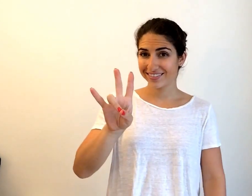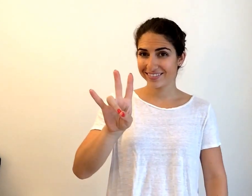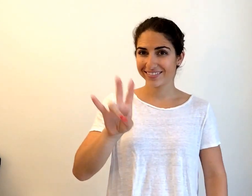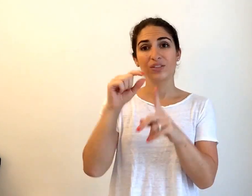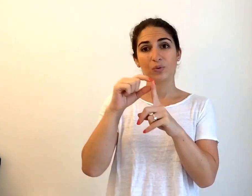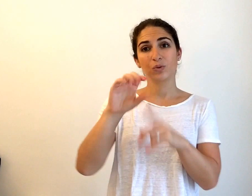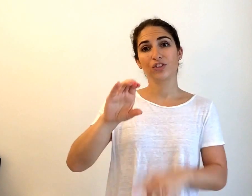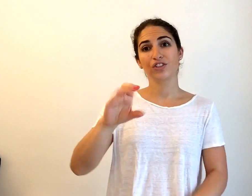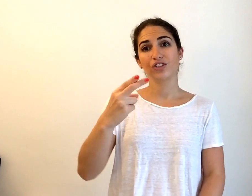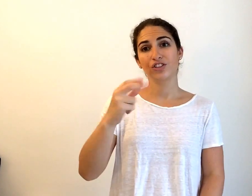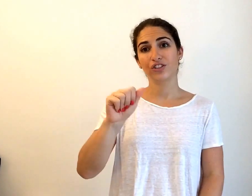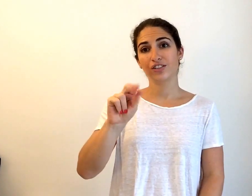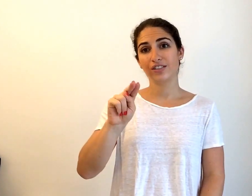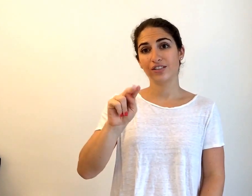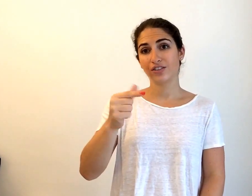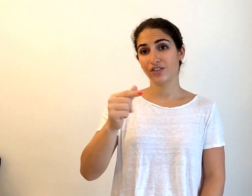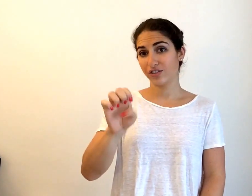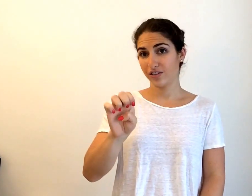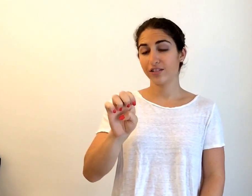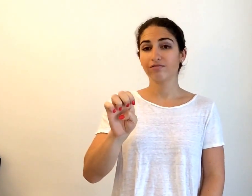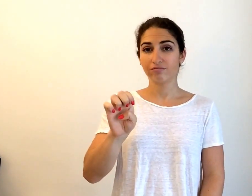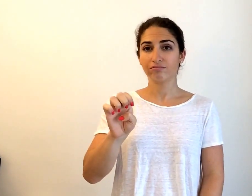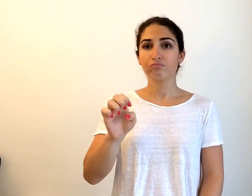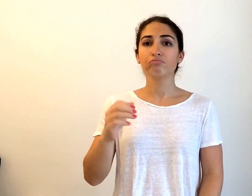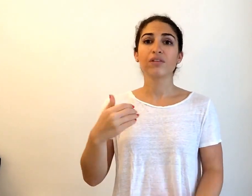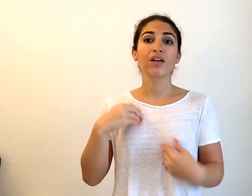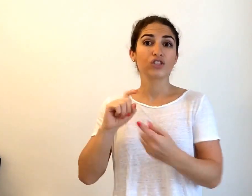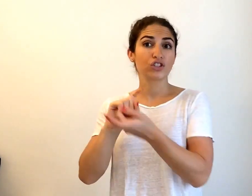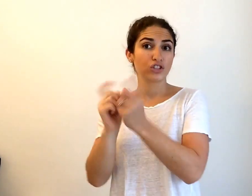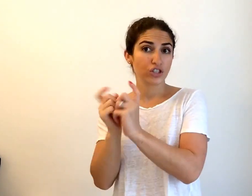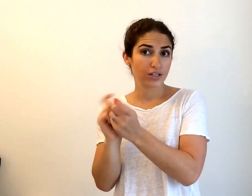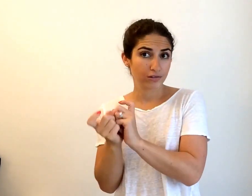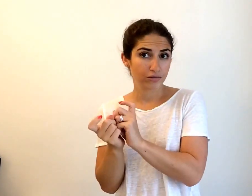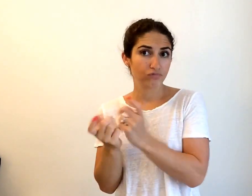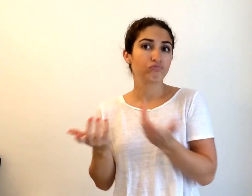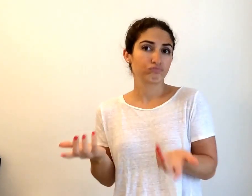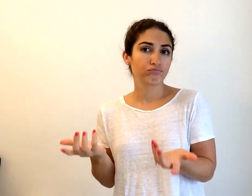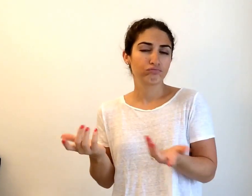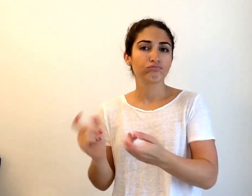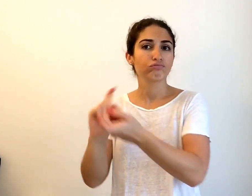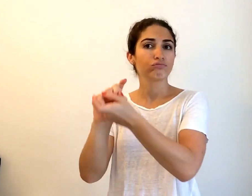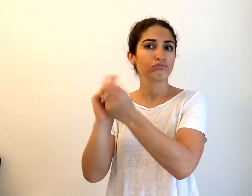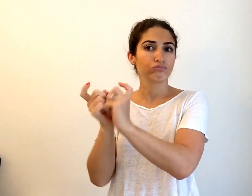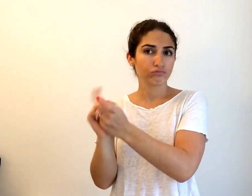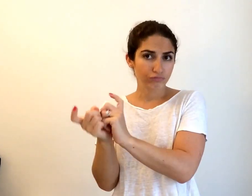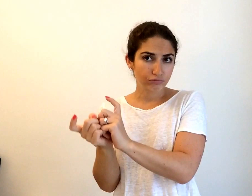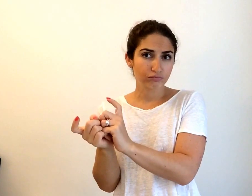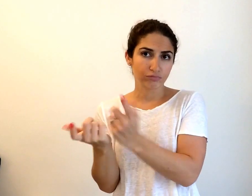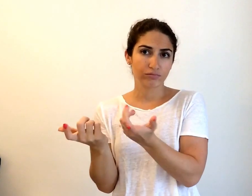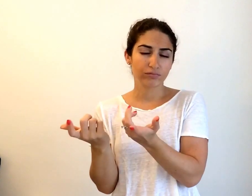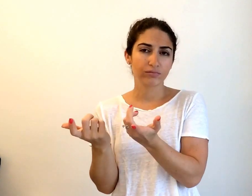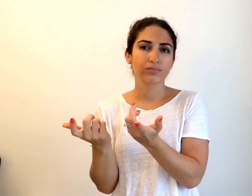Number seven... the word CHANGE could be like this --